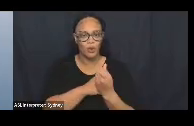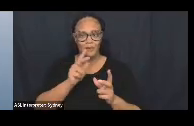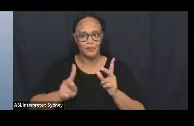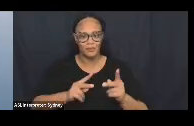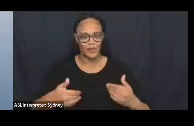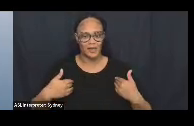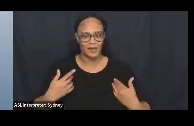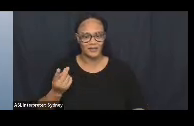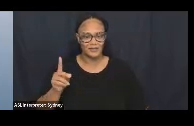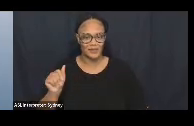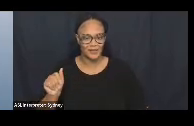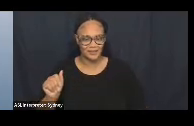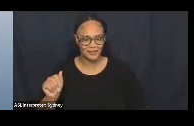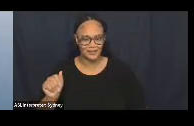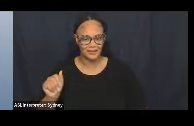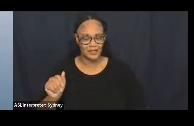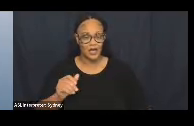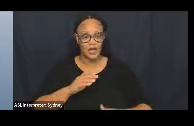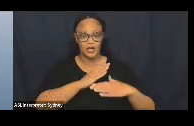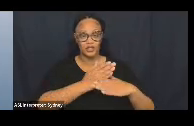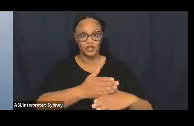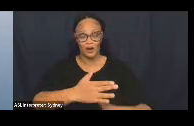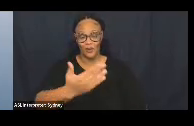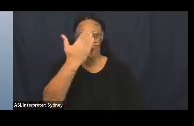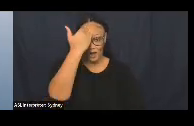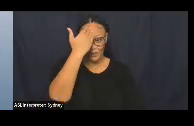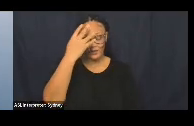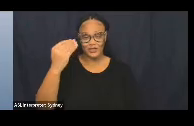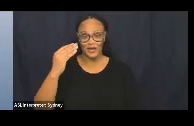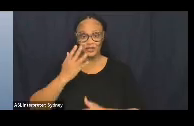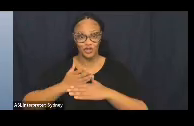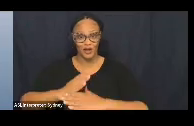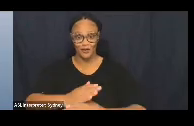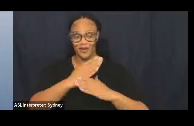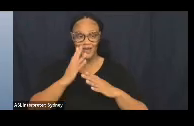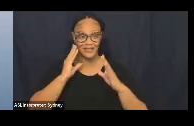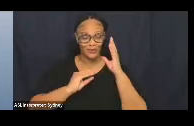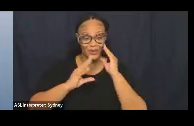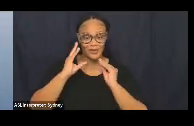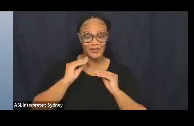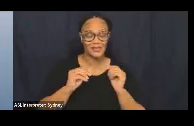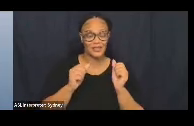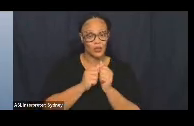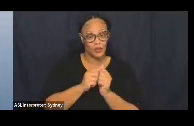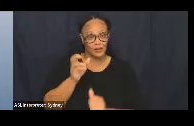experiences through presentations and spotlights. Our aim is that these sessions will inspire